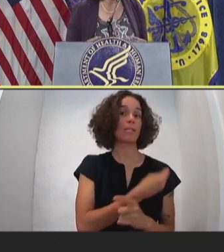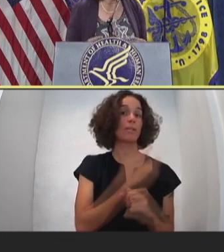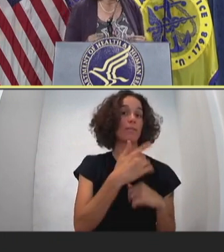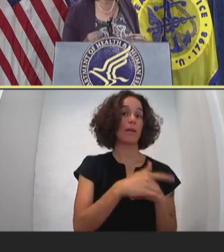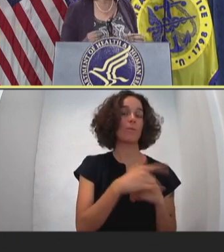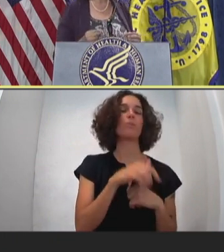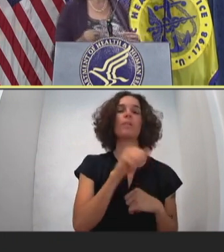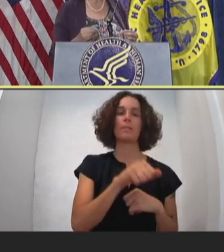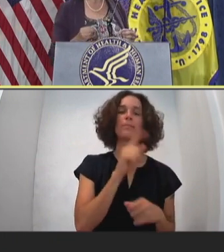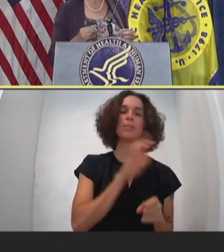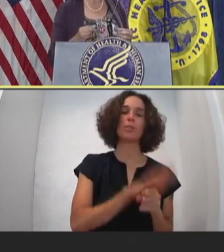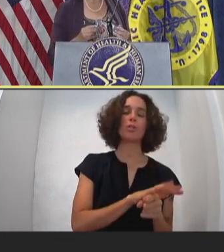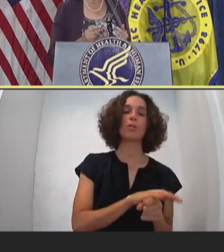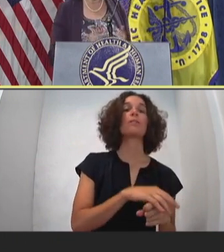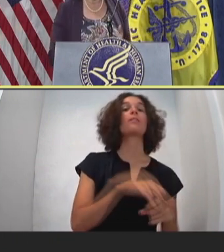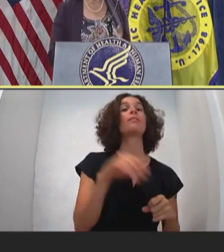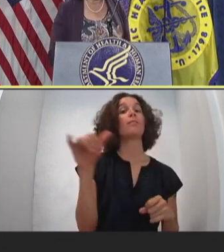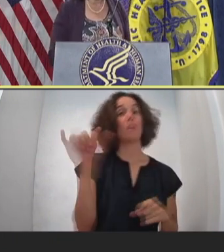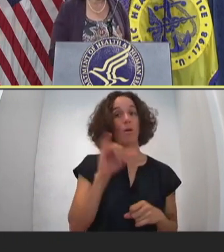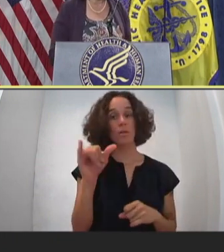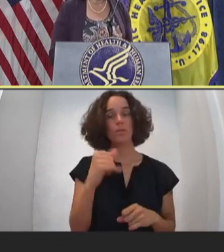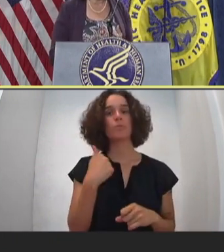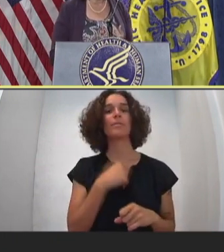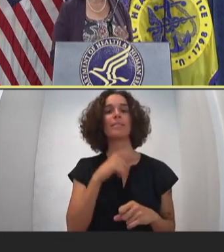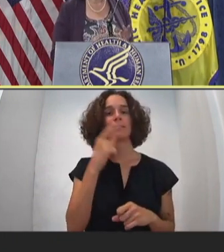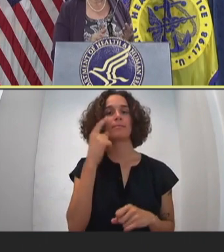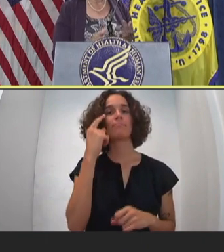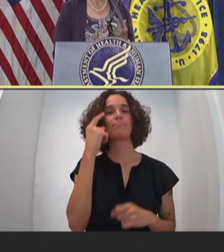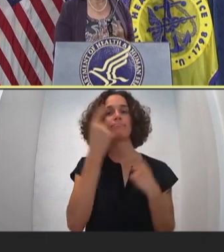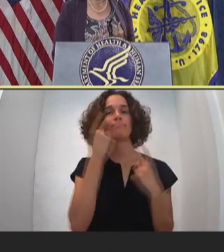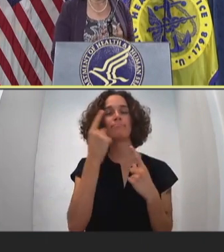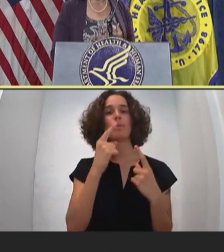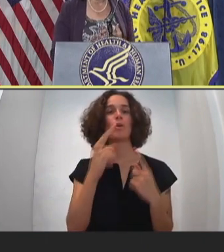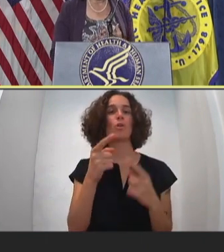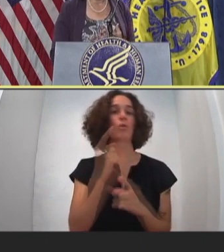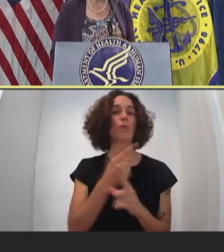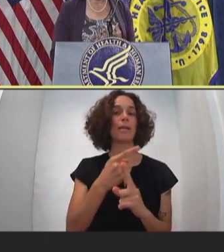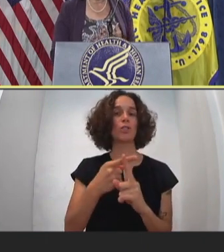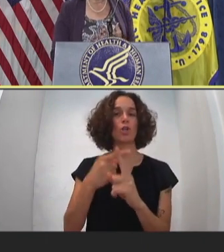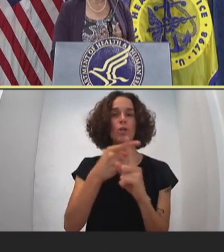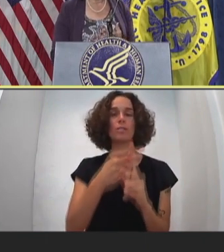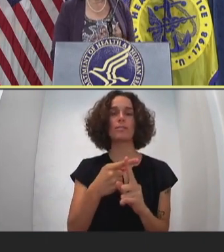we need to think about the right targets, you know, which populations they need to